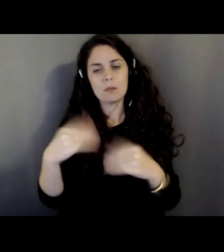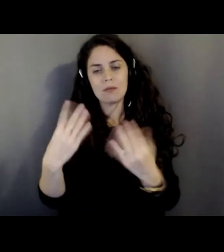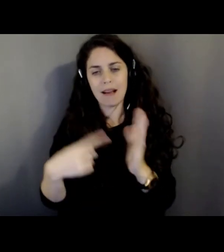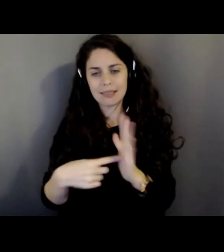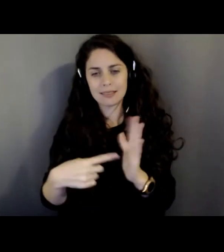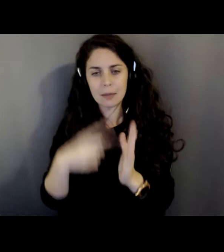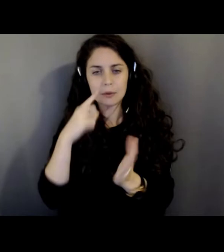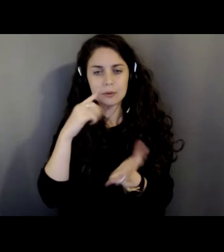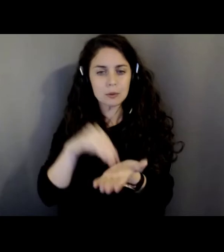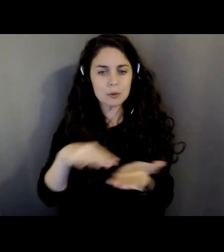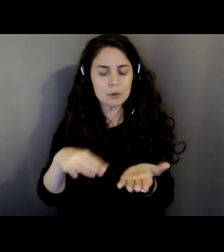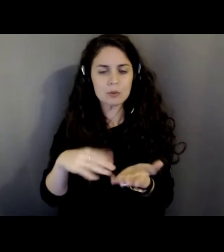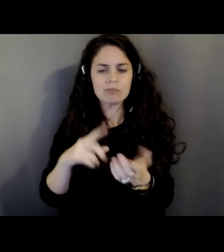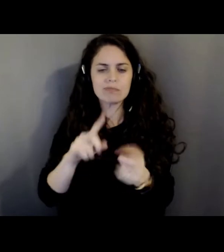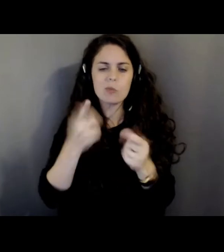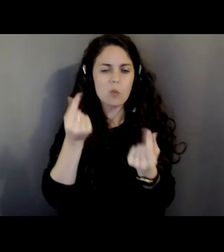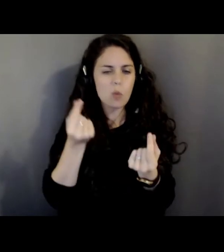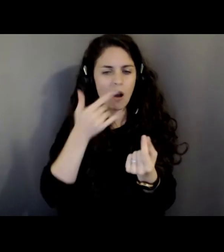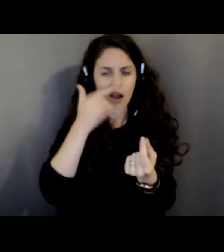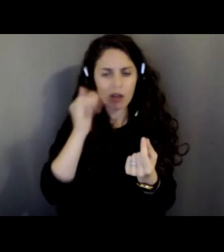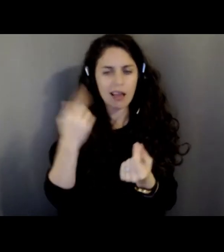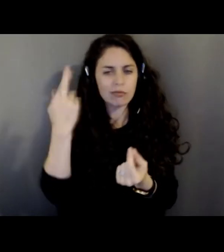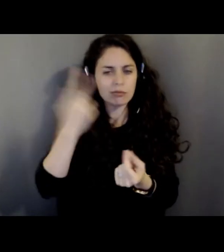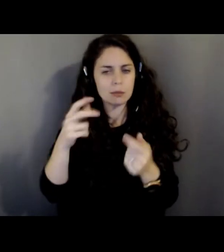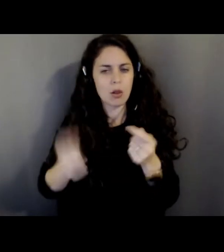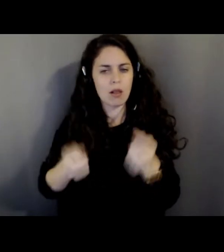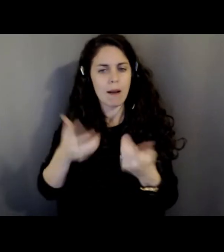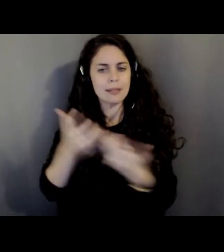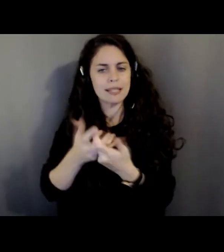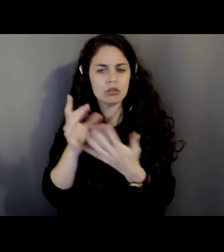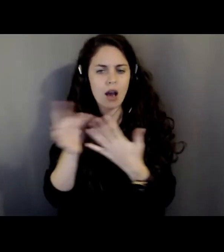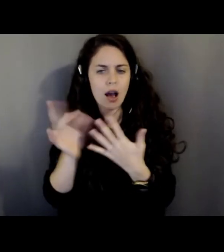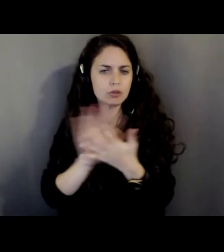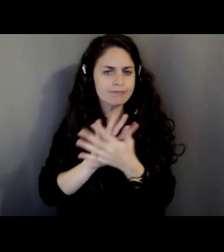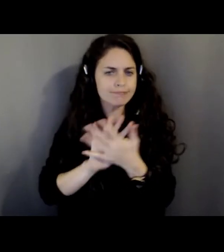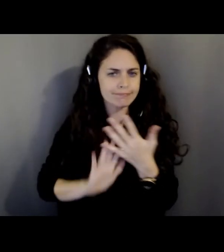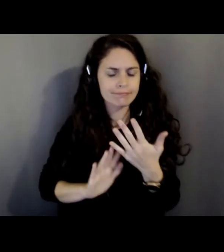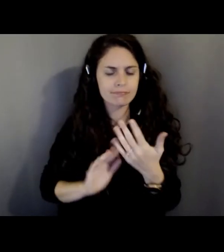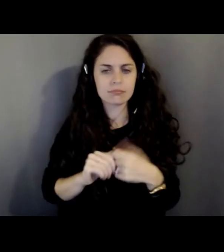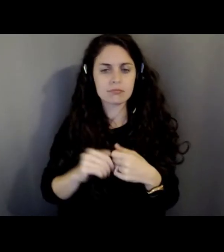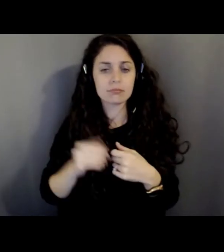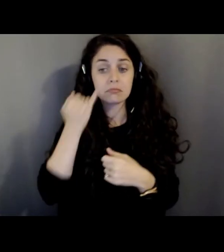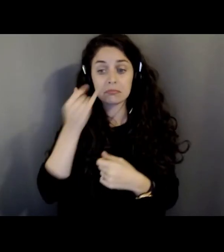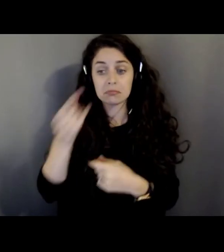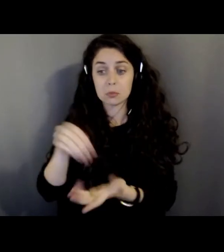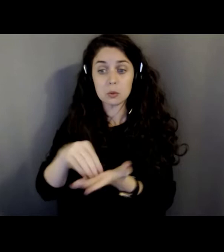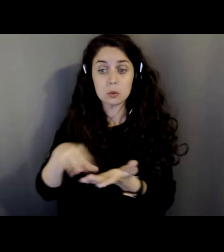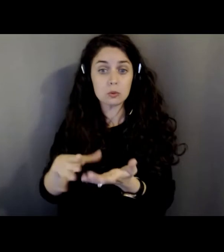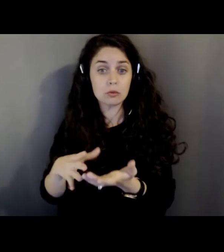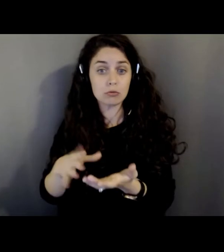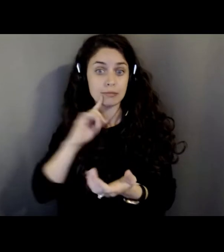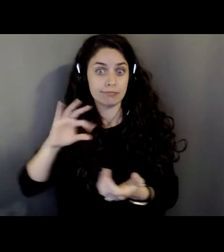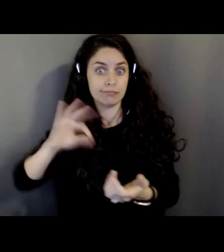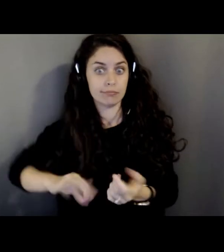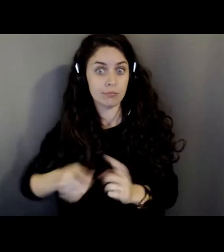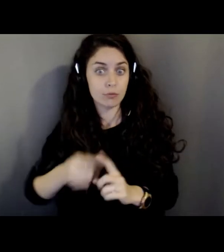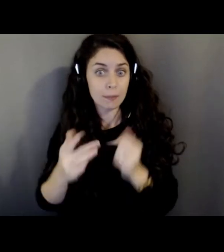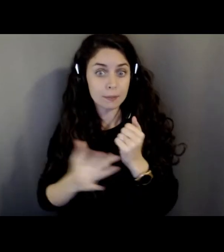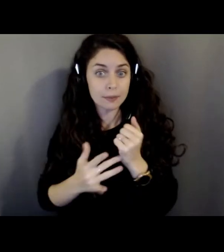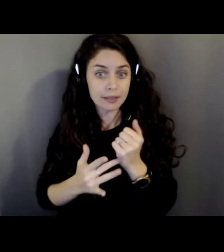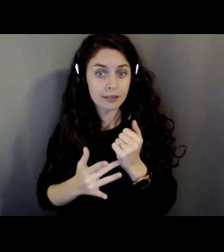accommodations in the US, for those students that may benefit from technology from accommodations